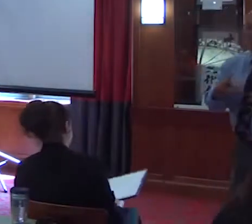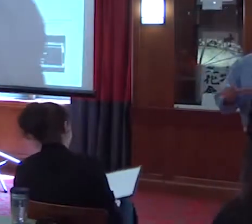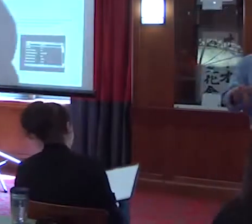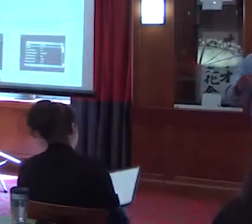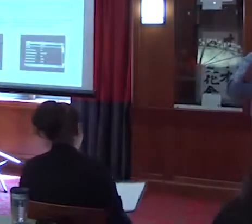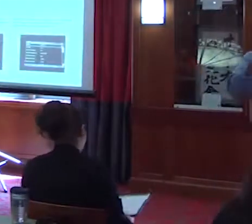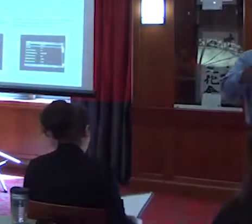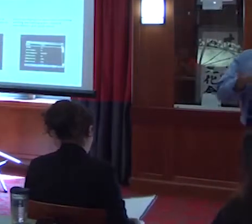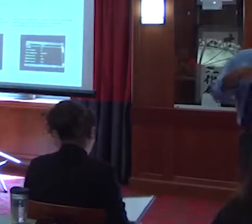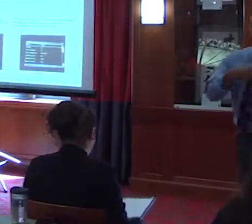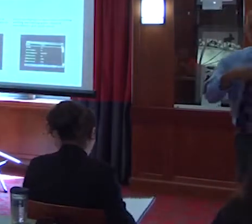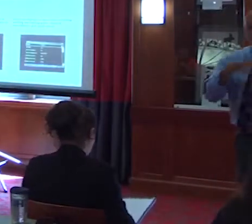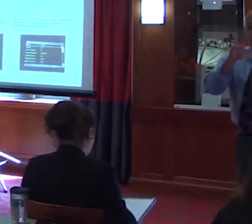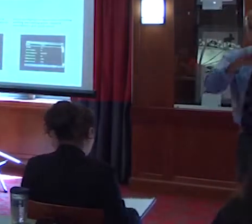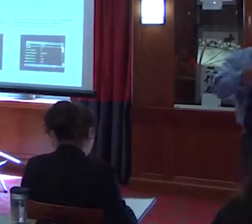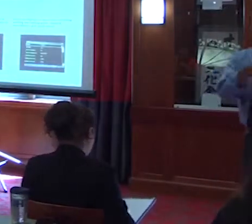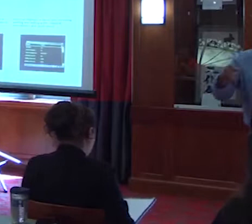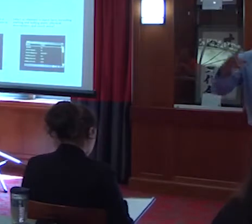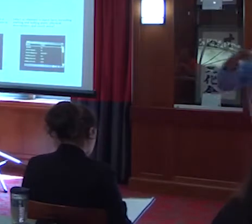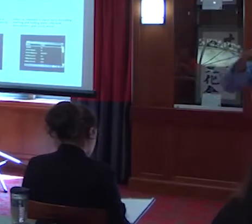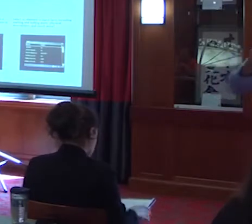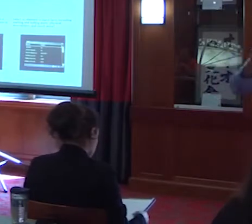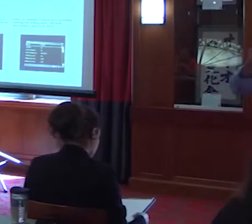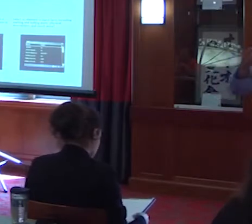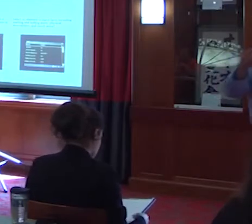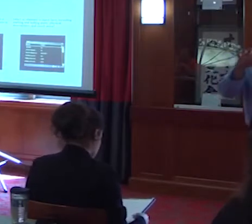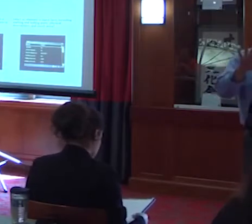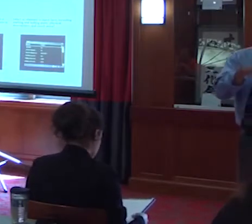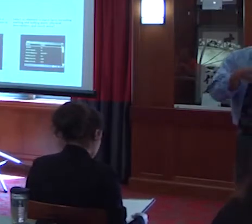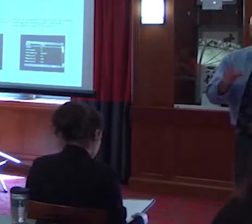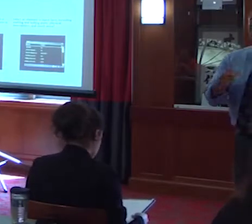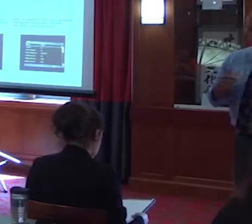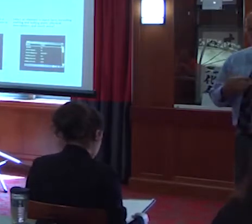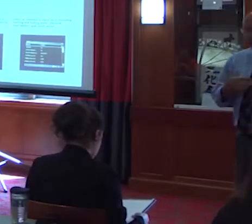and then people start talking about periodic trends